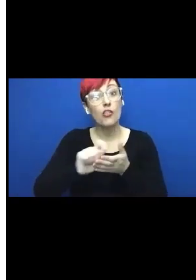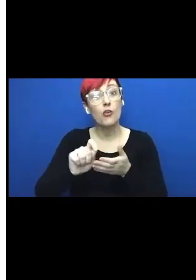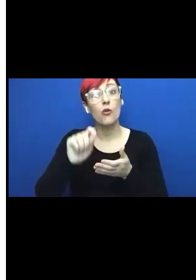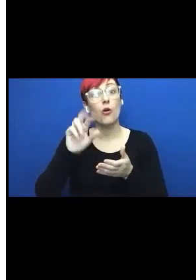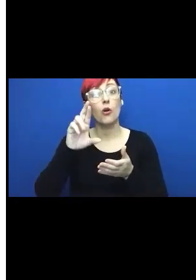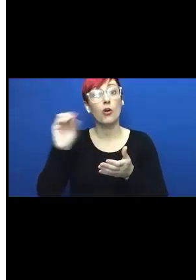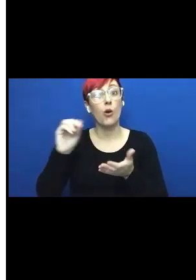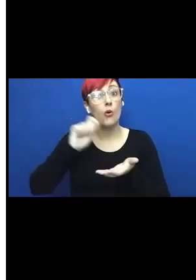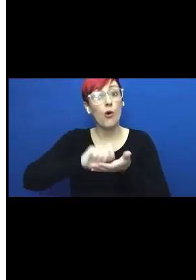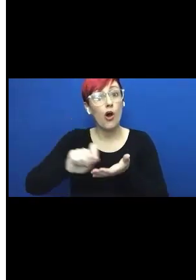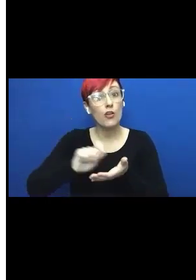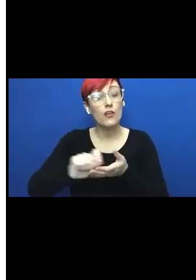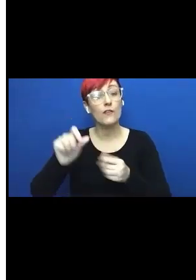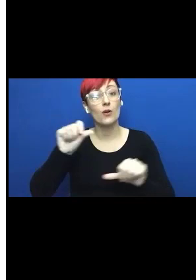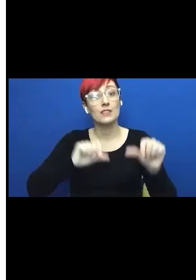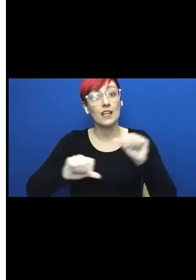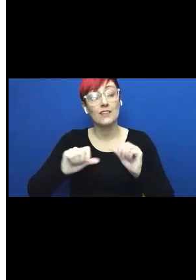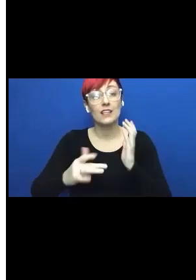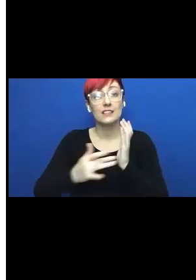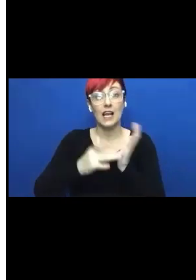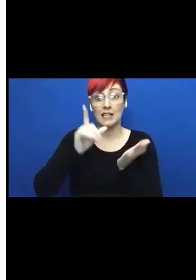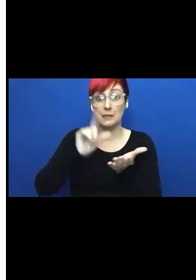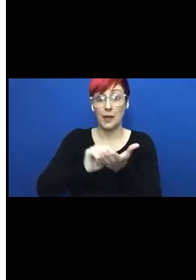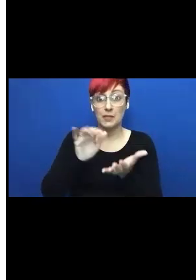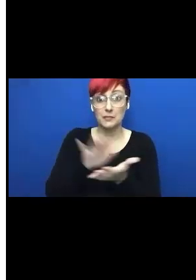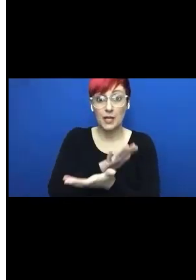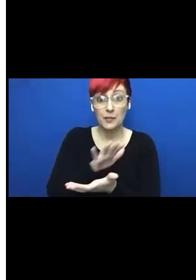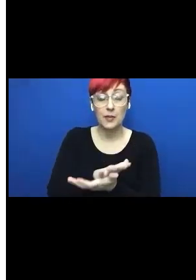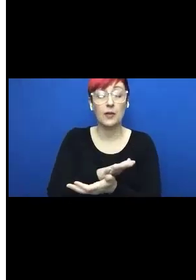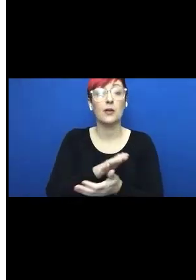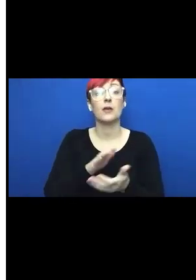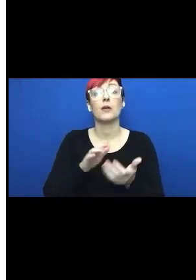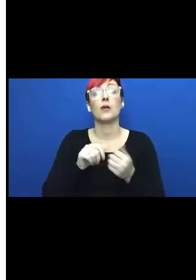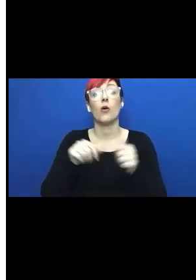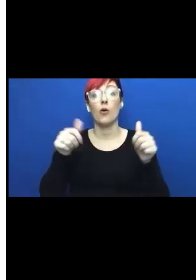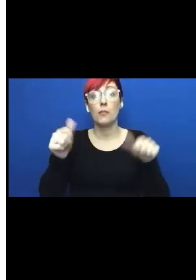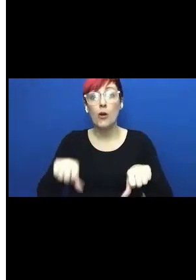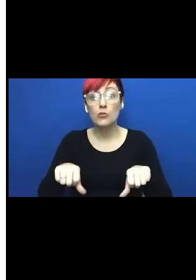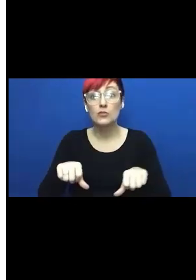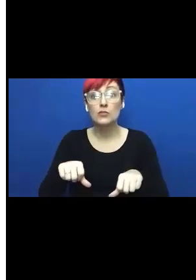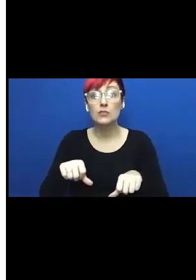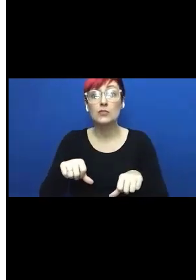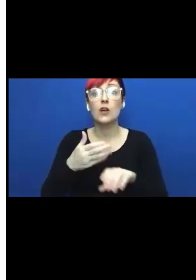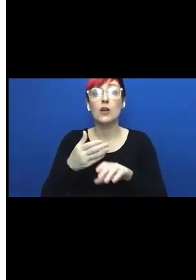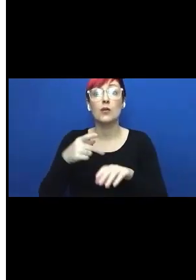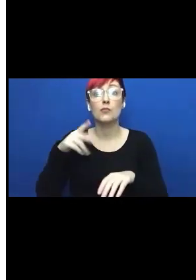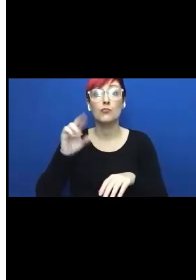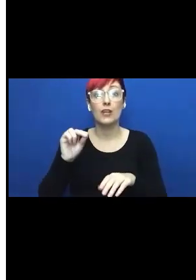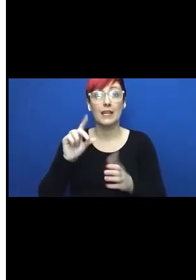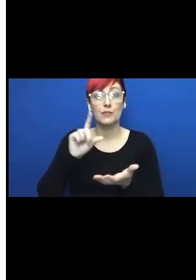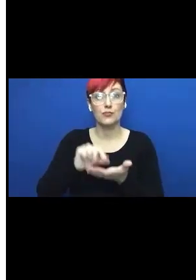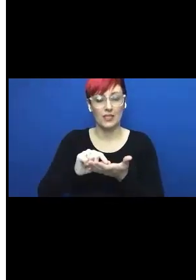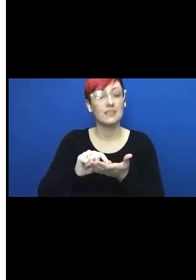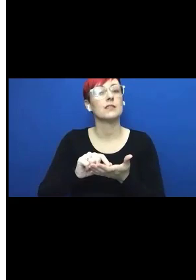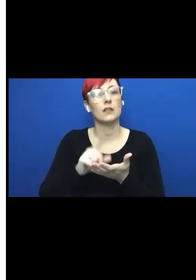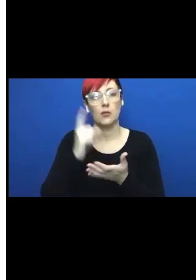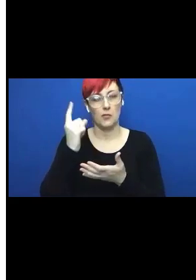or technical published papers or post-doc preprints would be one manifestation